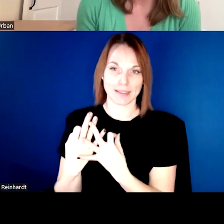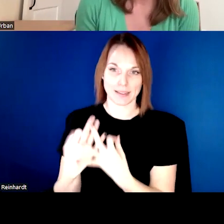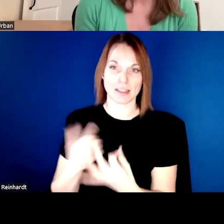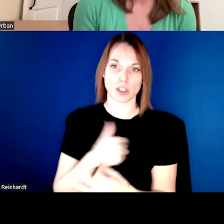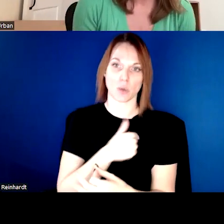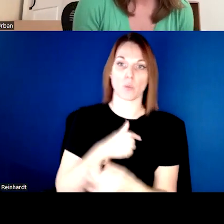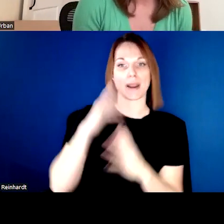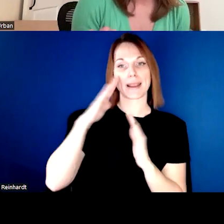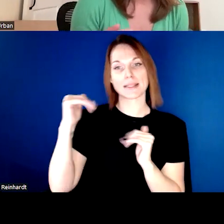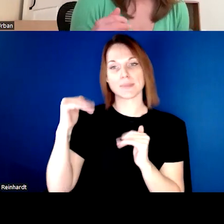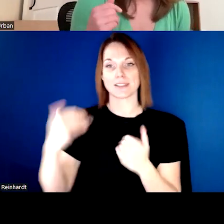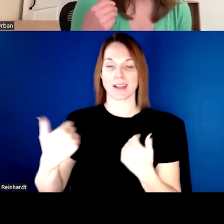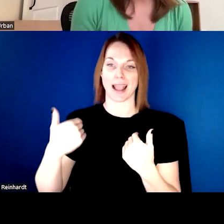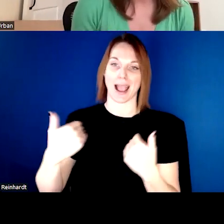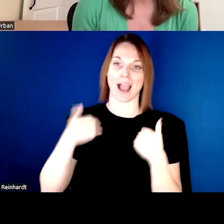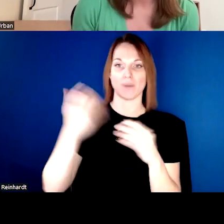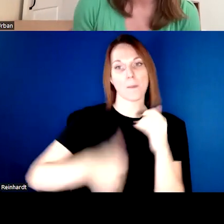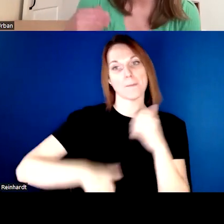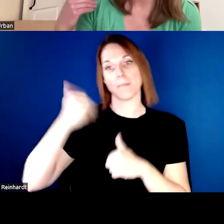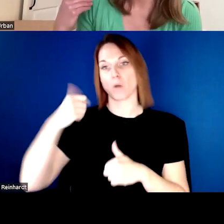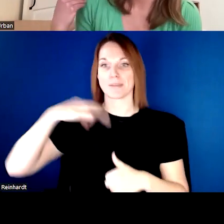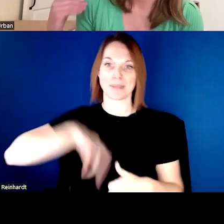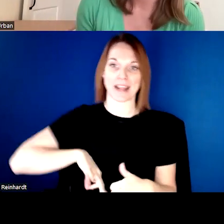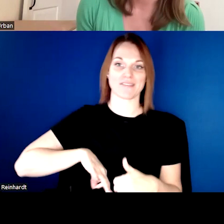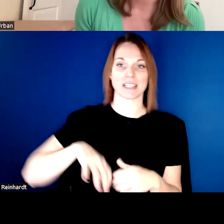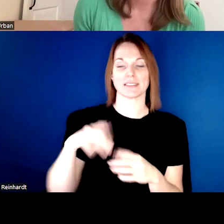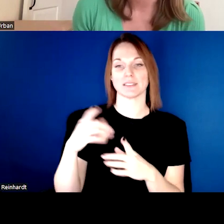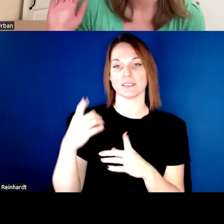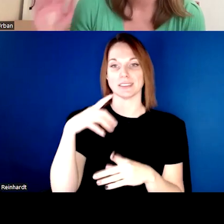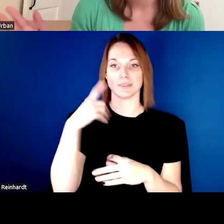from financial education are those who have an increased repayment rate